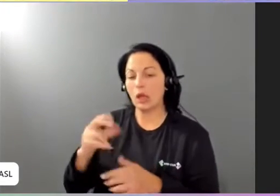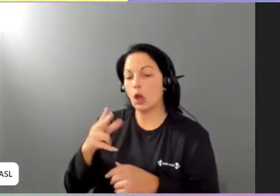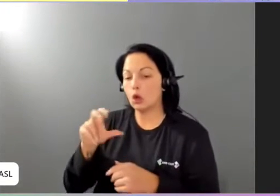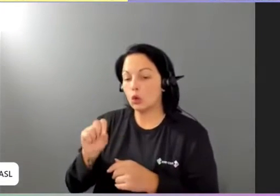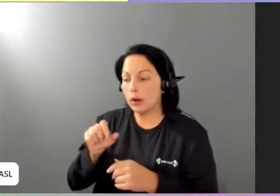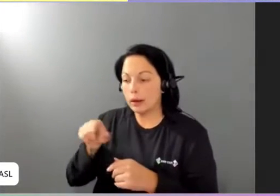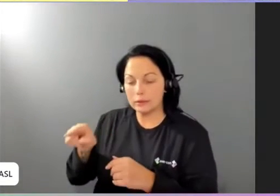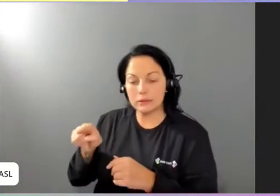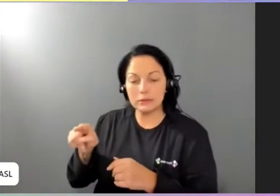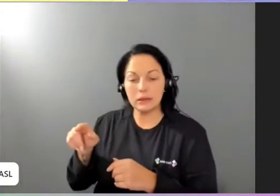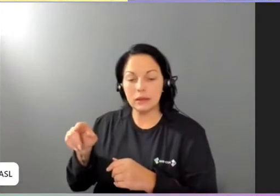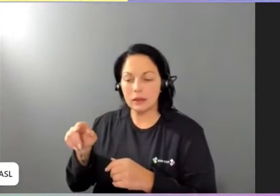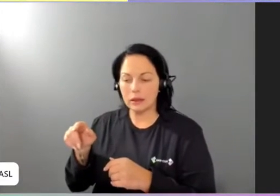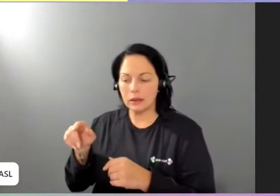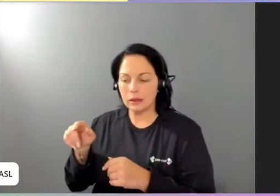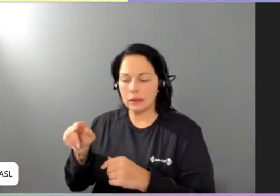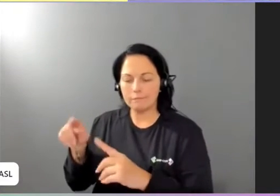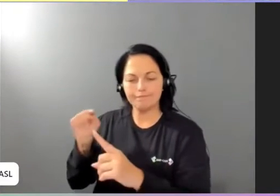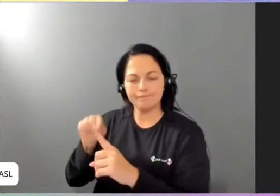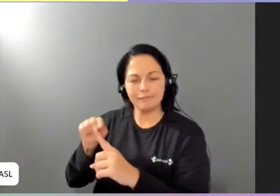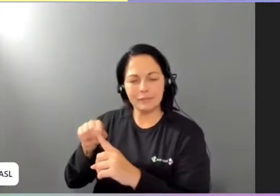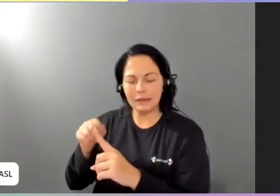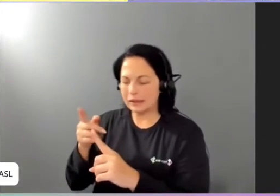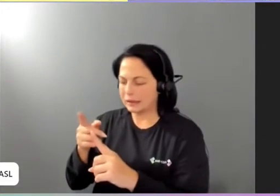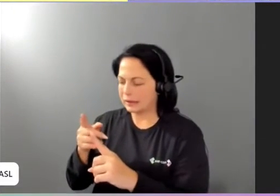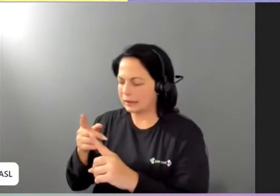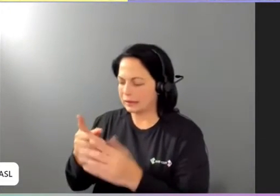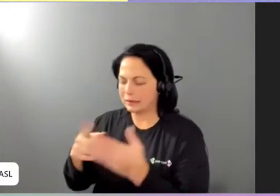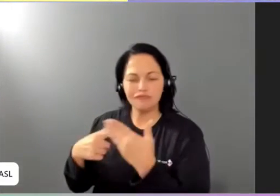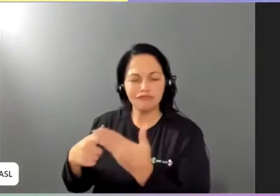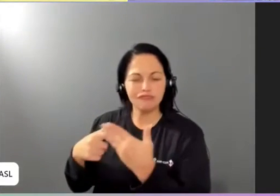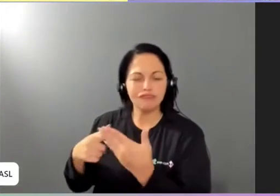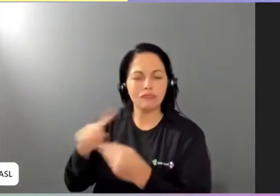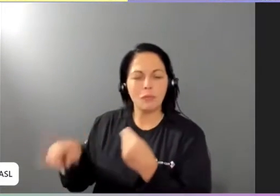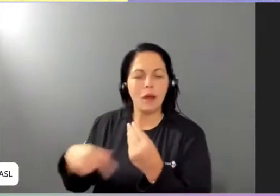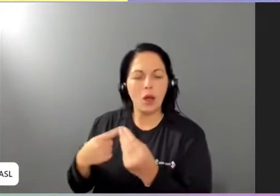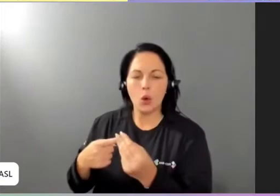these maturity model tools and why we would use them.